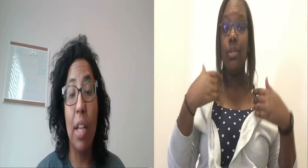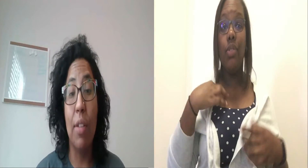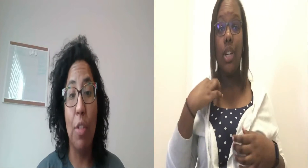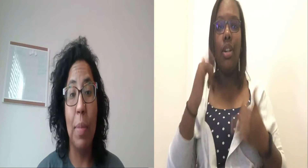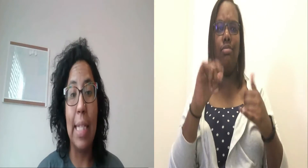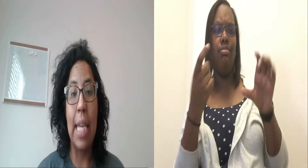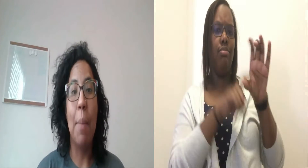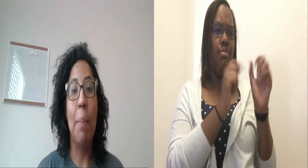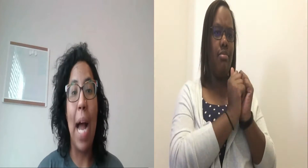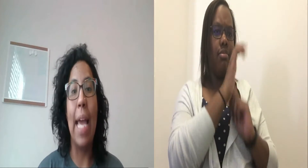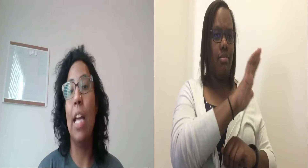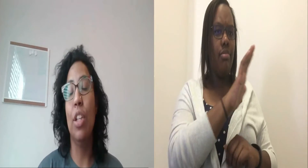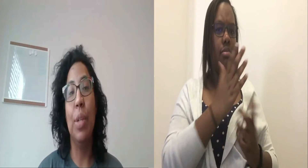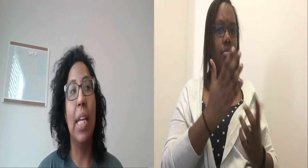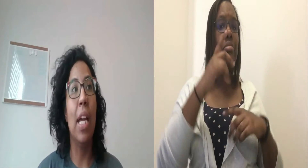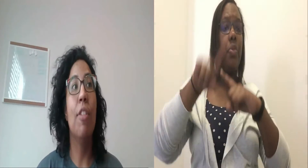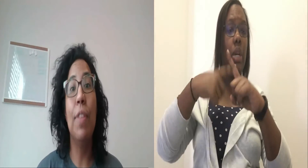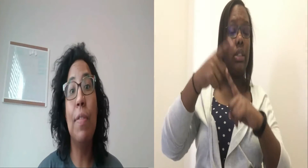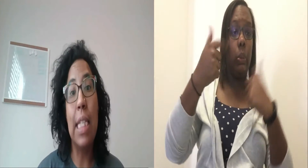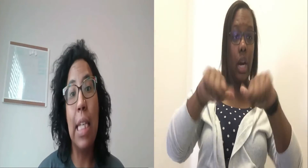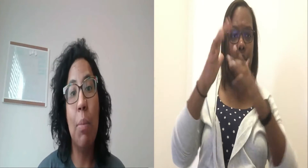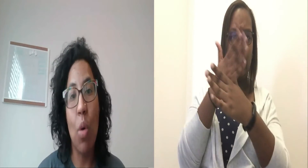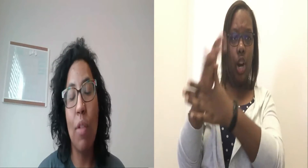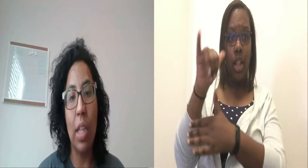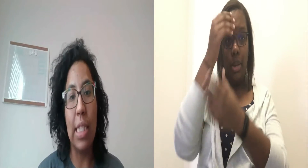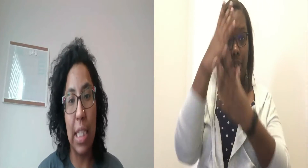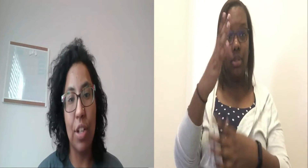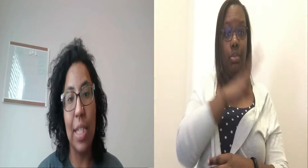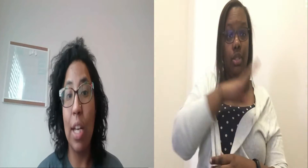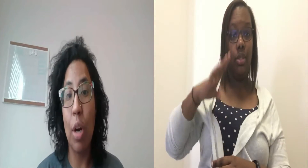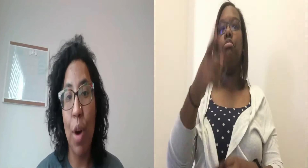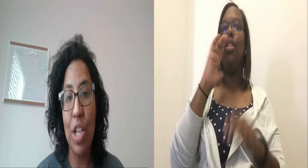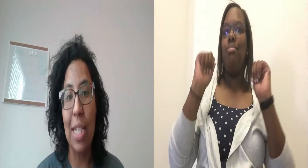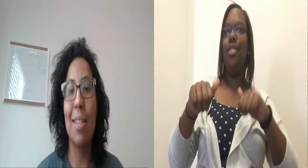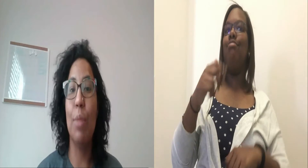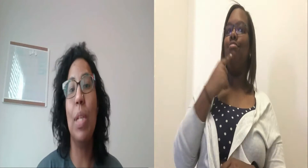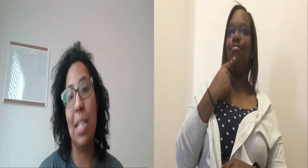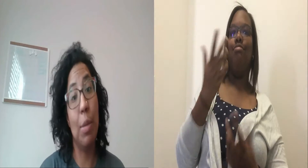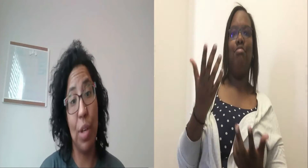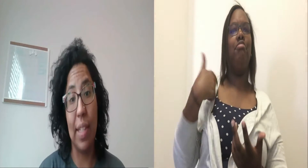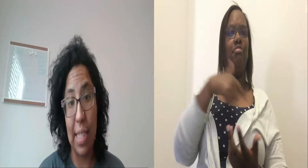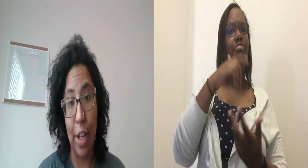involvement by including 15 more volunteers in our projects than we did the previous year